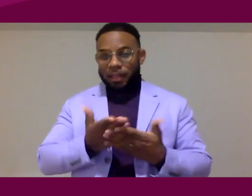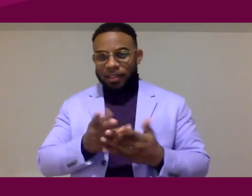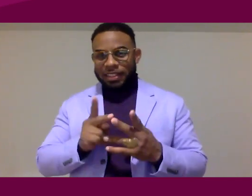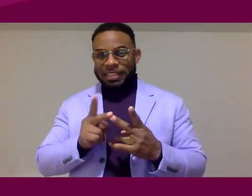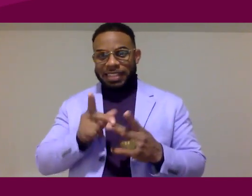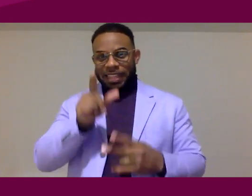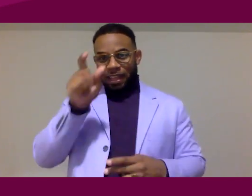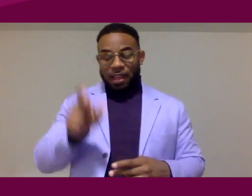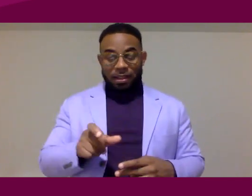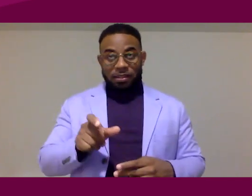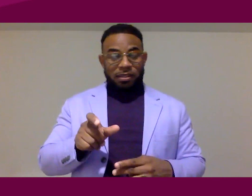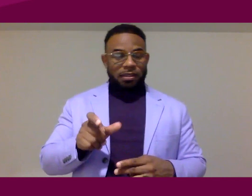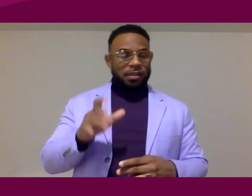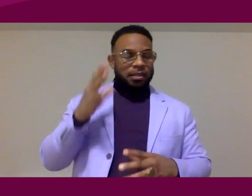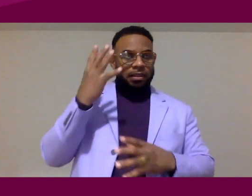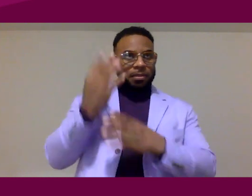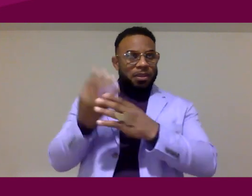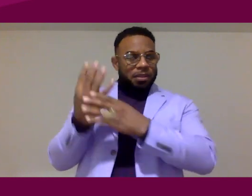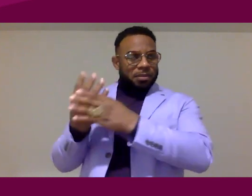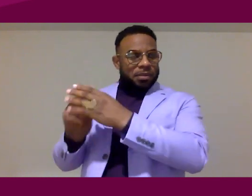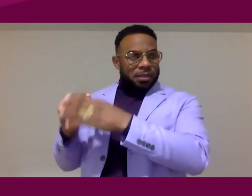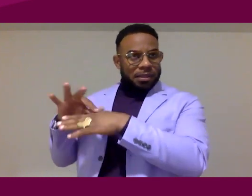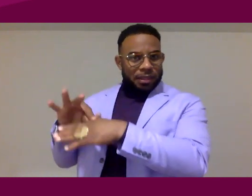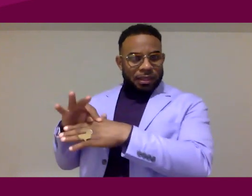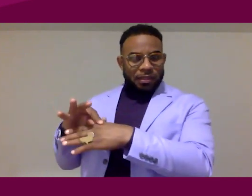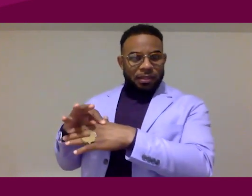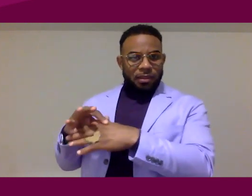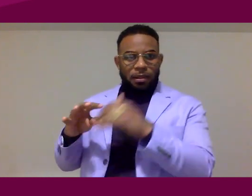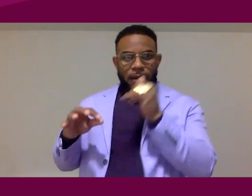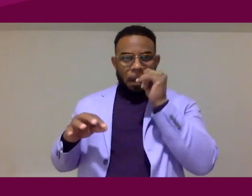column and they would miss content.